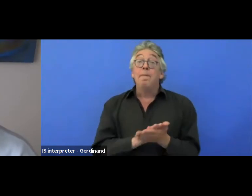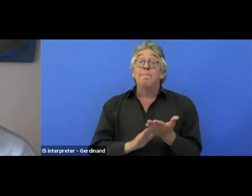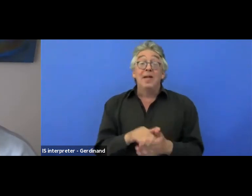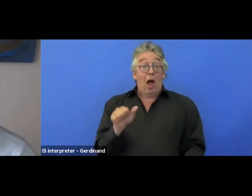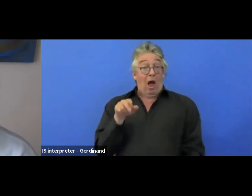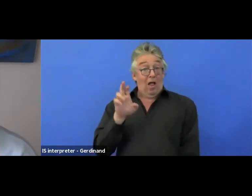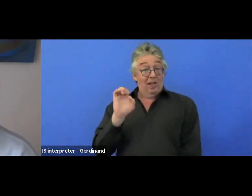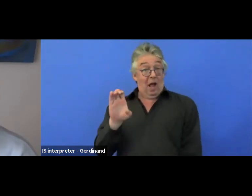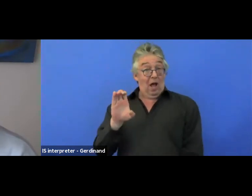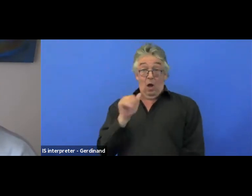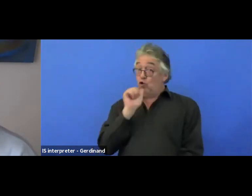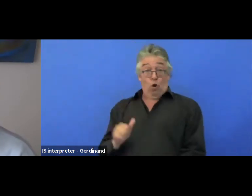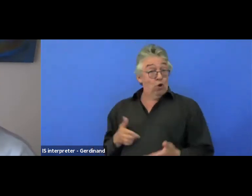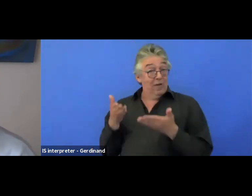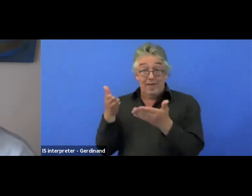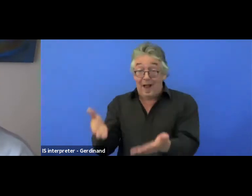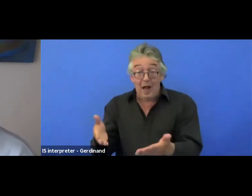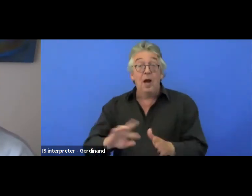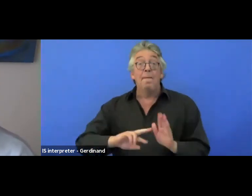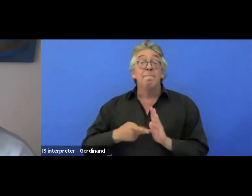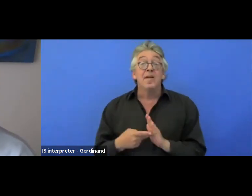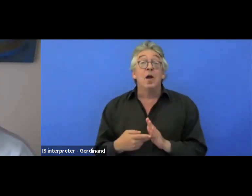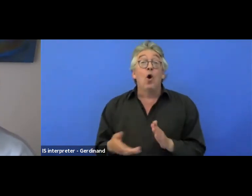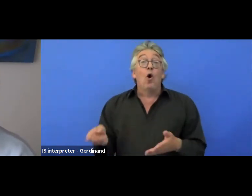no effective consumer voice in the European standardisation